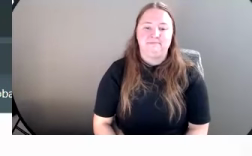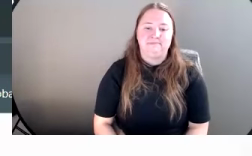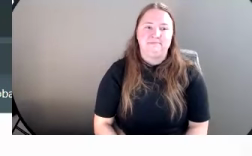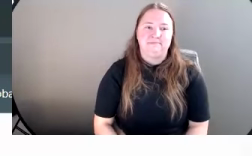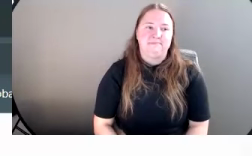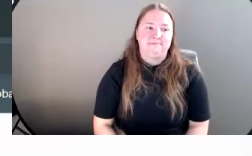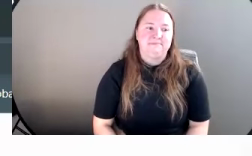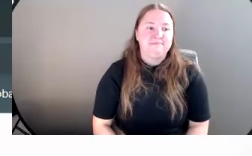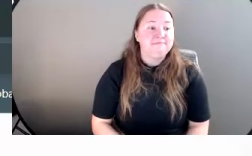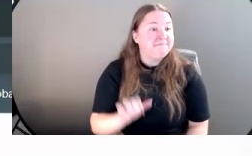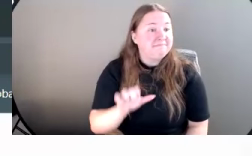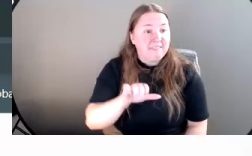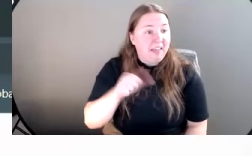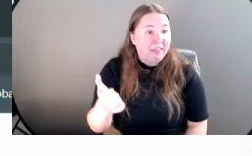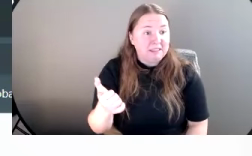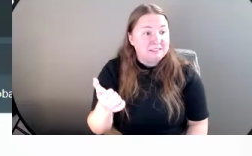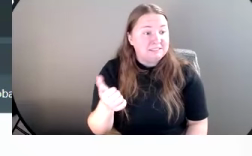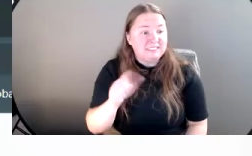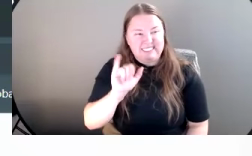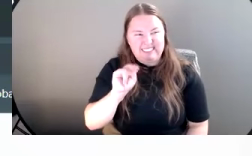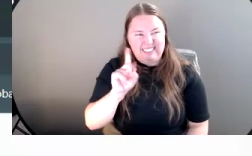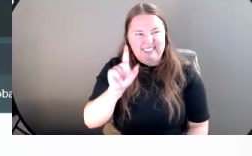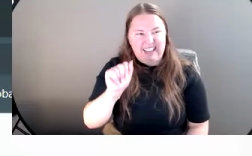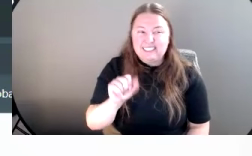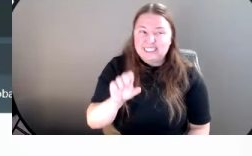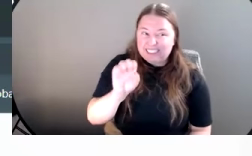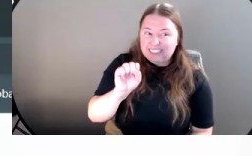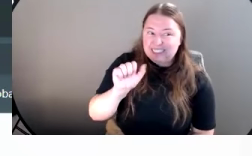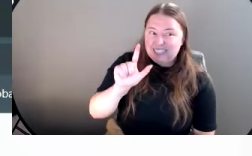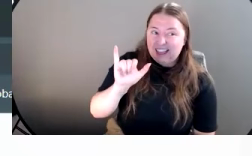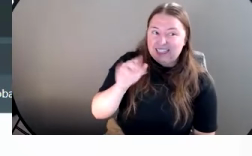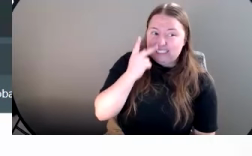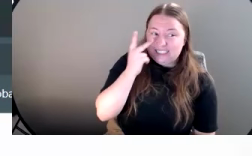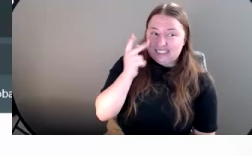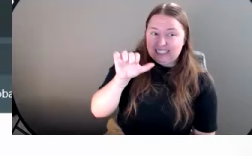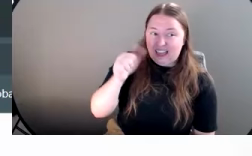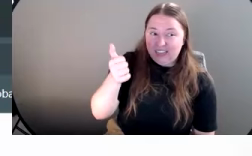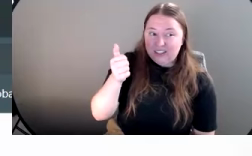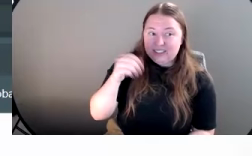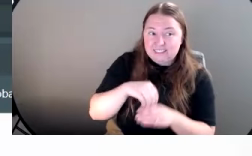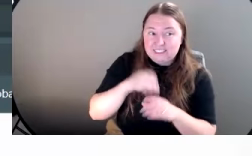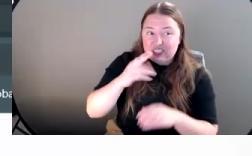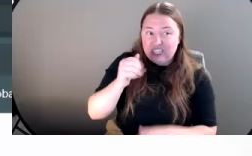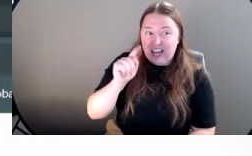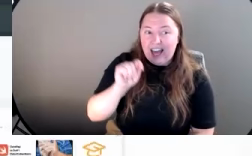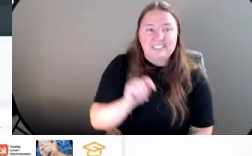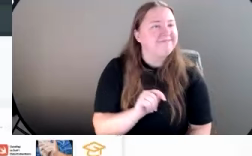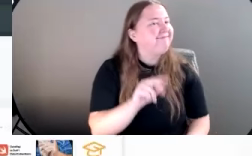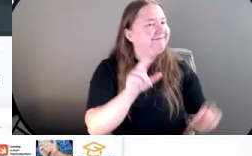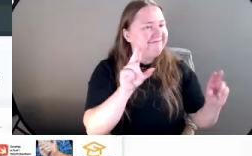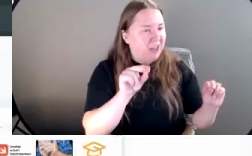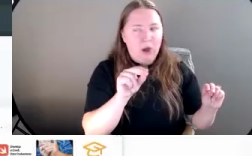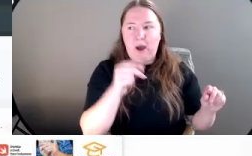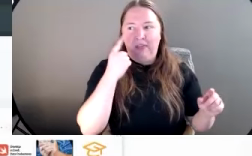Okay. Anything else? Sally do you see anything else in the chat. No, I think we're good.